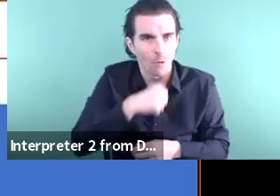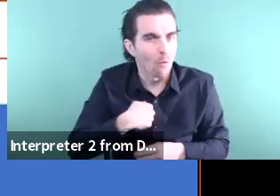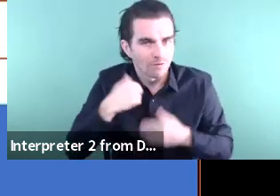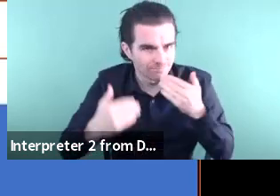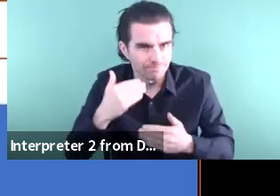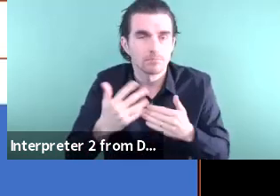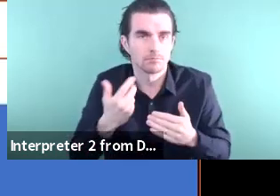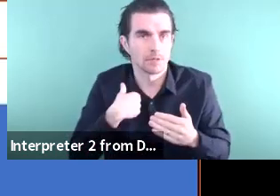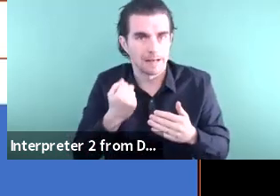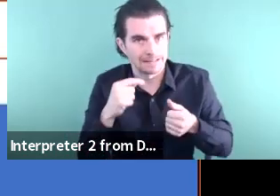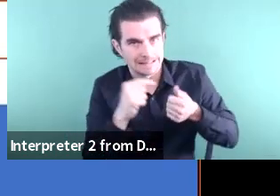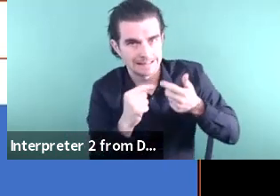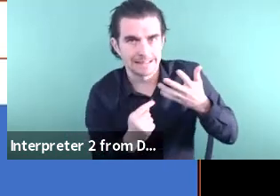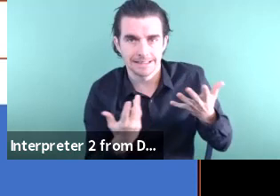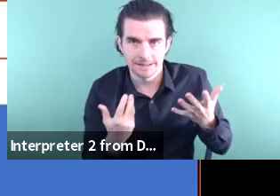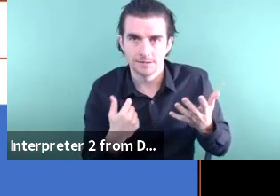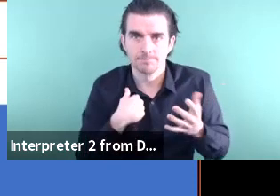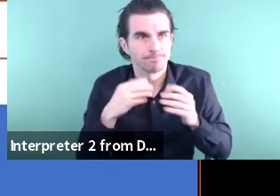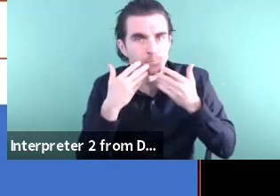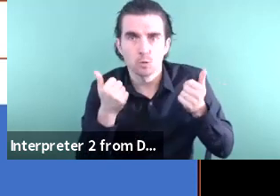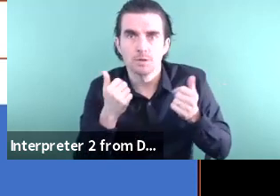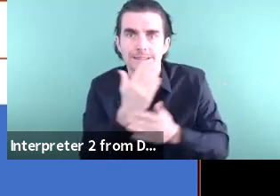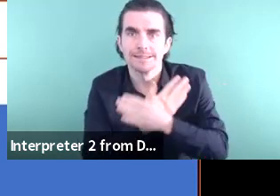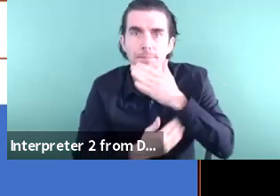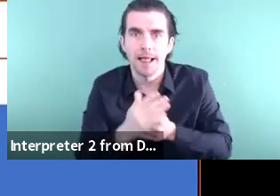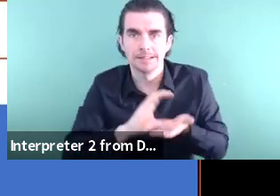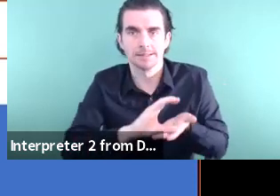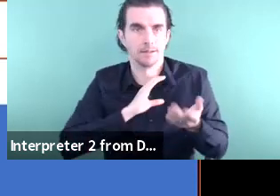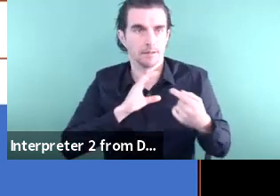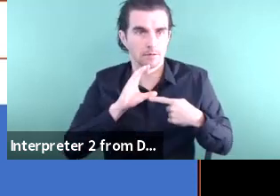and in a very evidence-based manner so that they have the best impact possible.